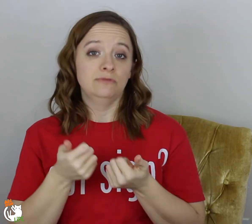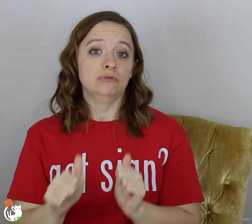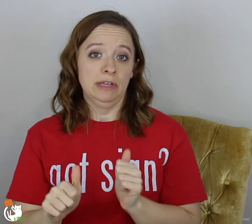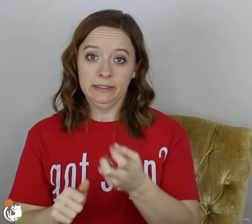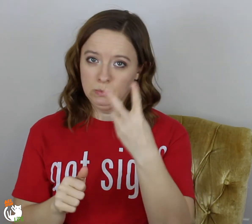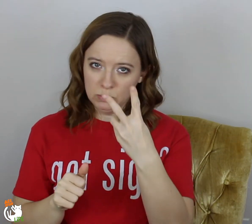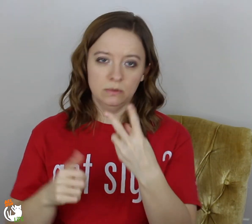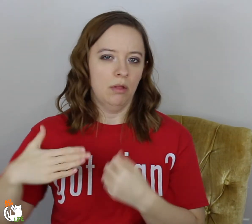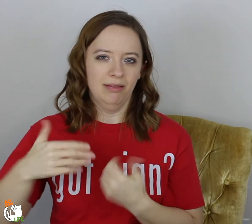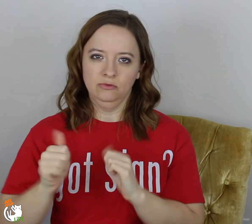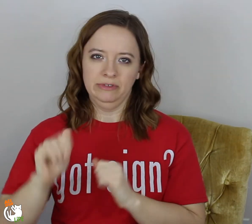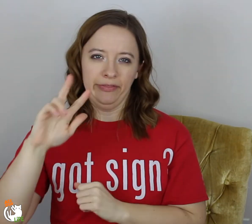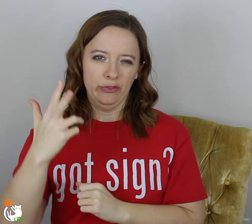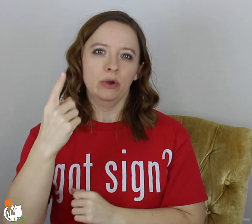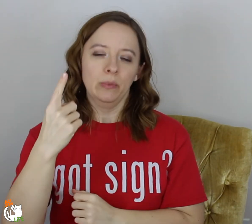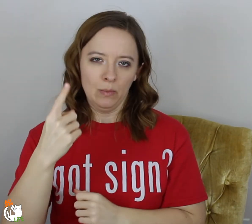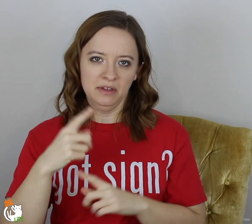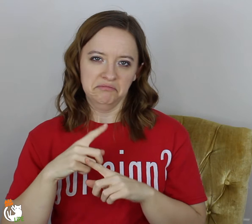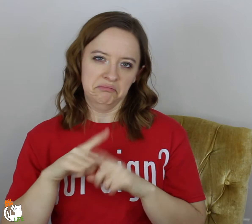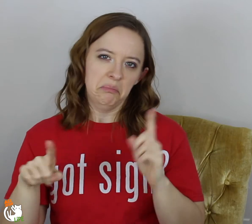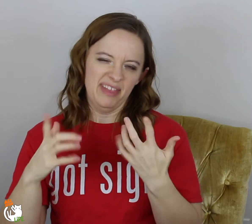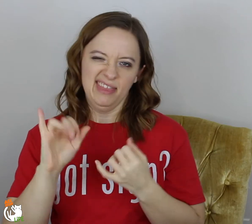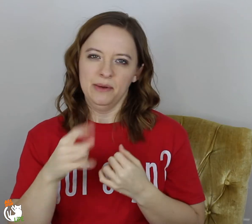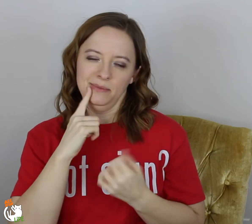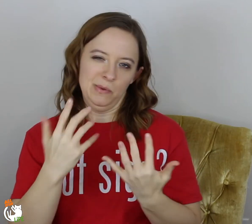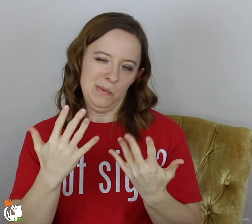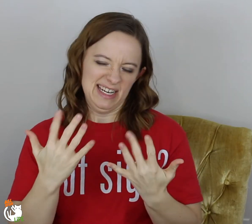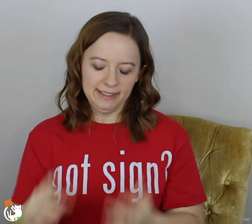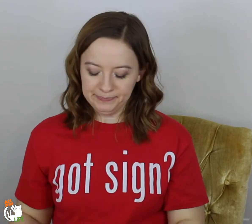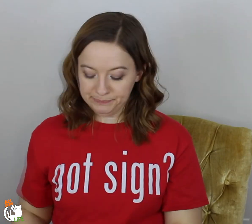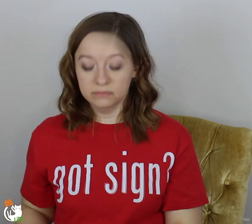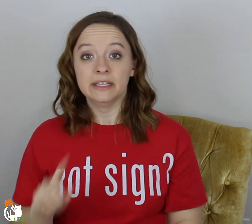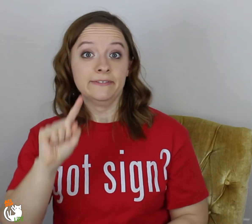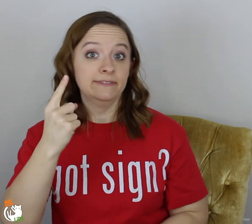We have tried two of them. We haven't tried the third one yet but that one we're just waiting.